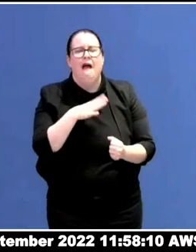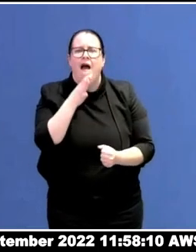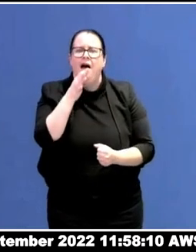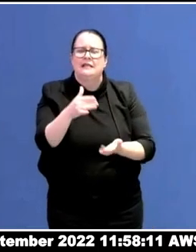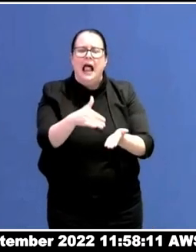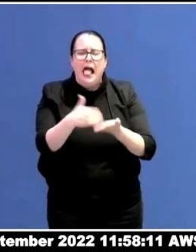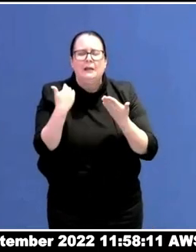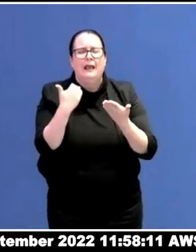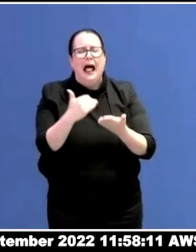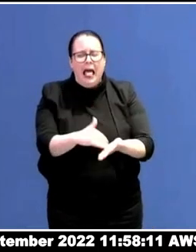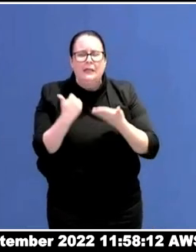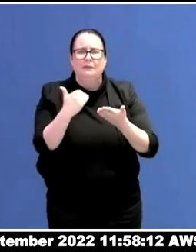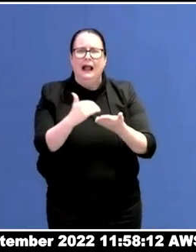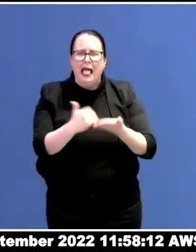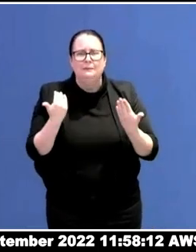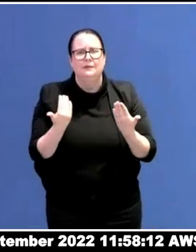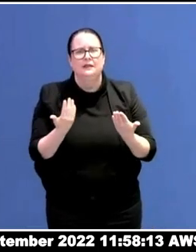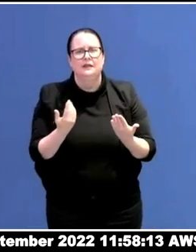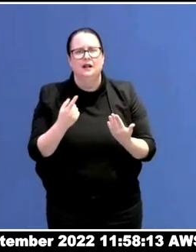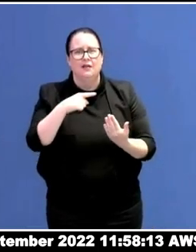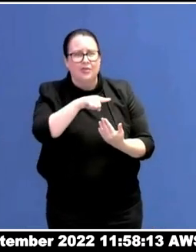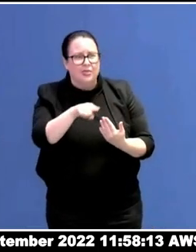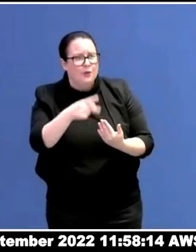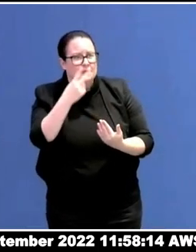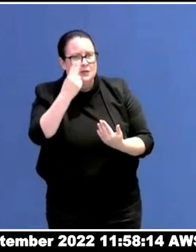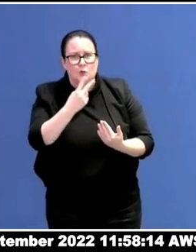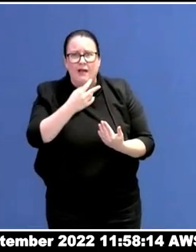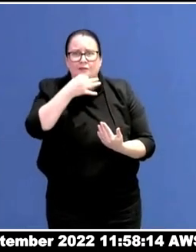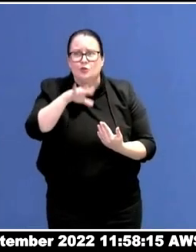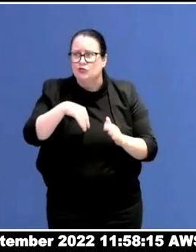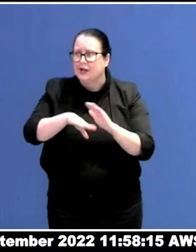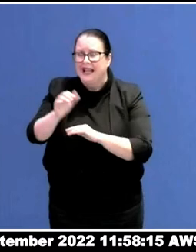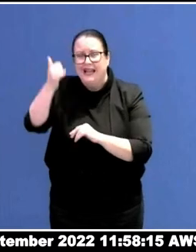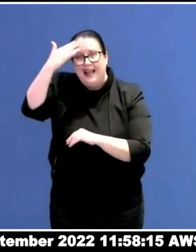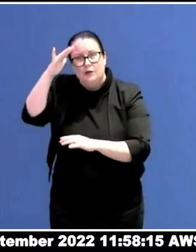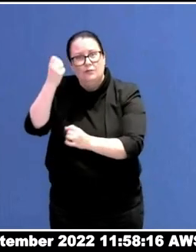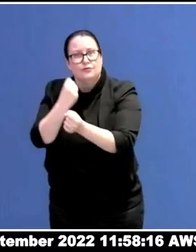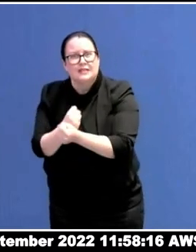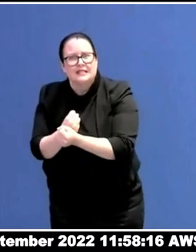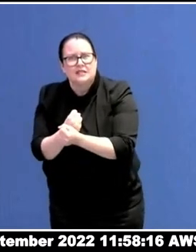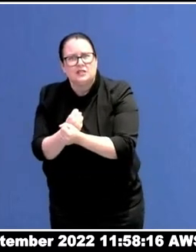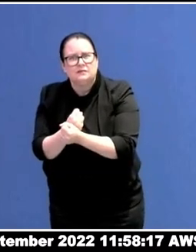But in terms of those children, and the strong conversations we have had, six young